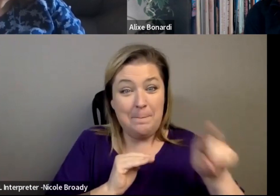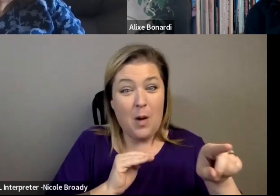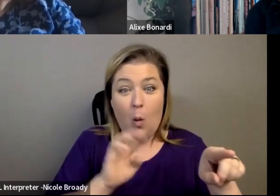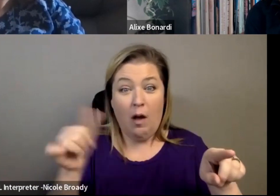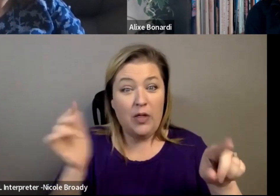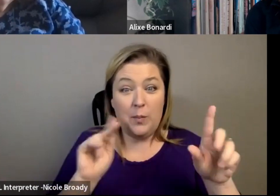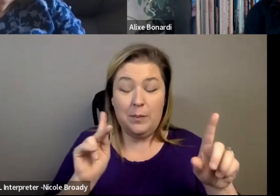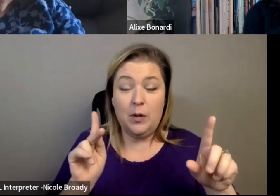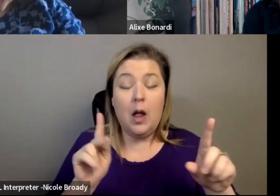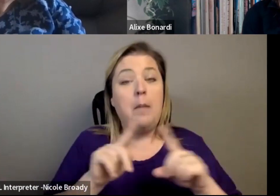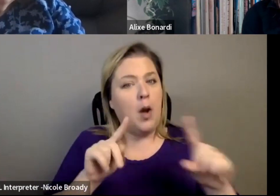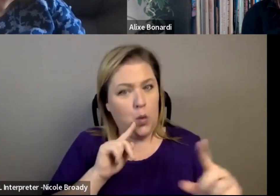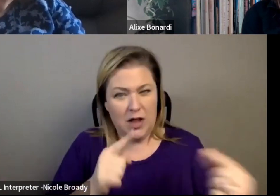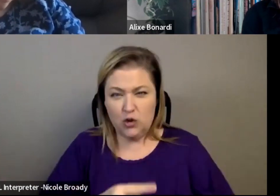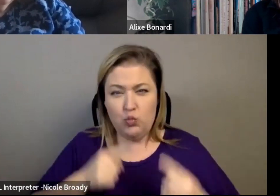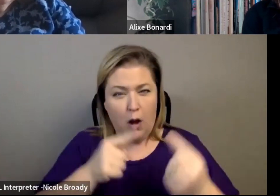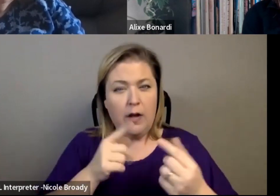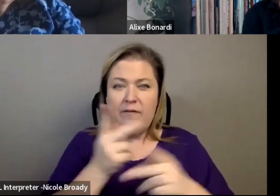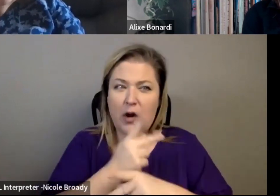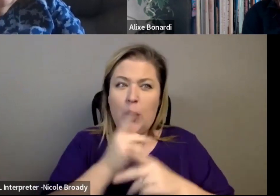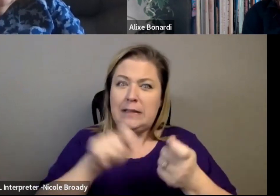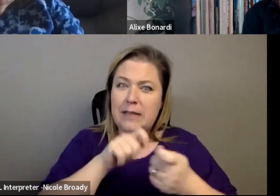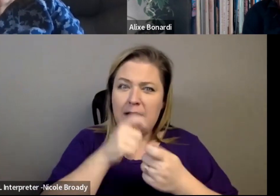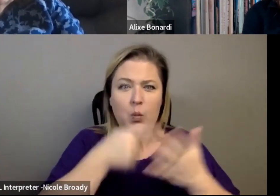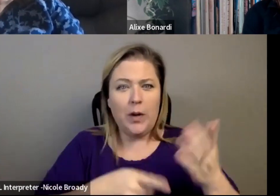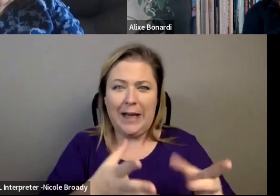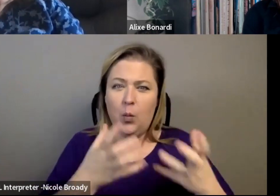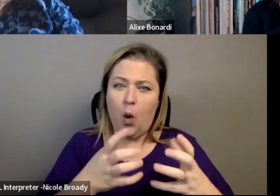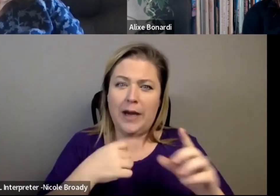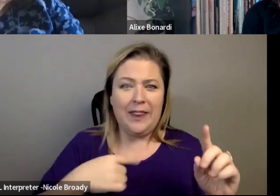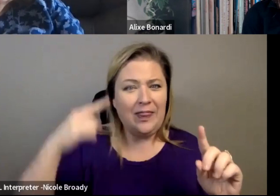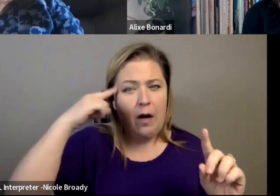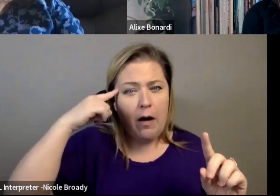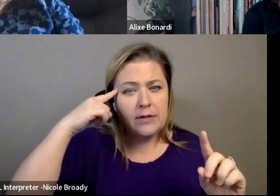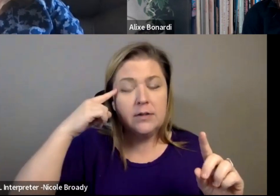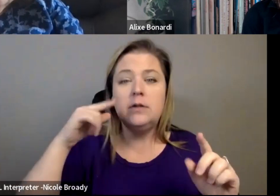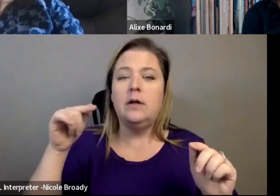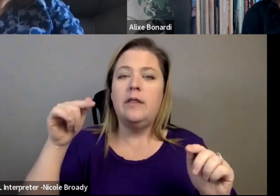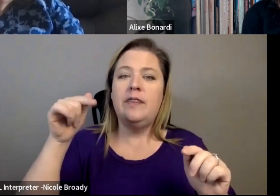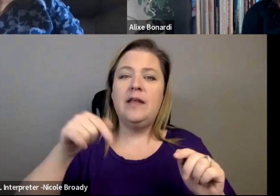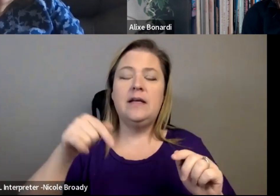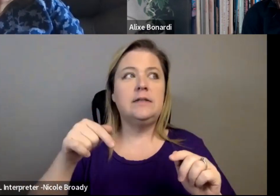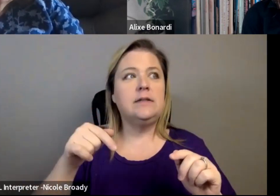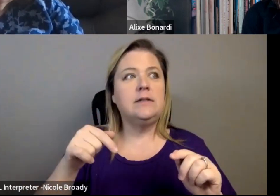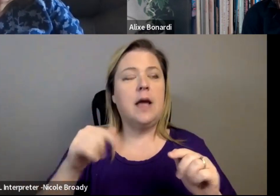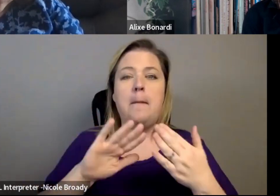struggle to find out what he was thinking. And I think that this, this raised my awareness of the